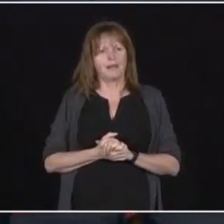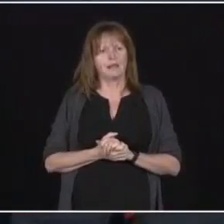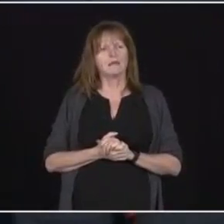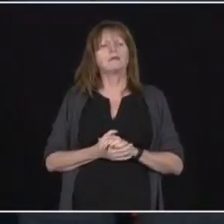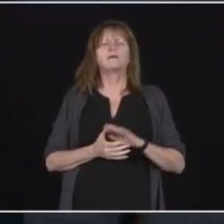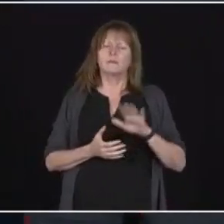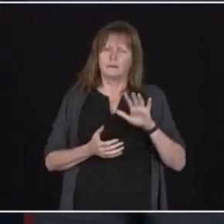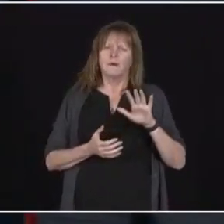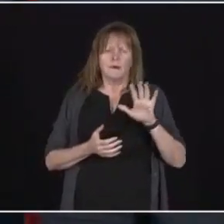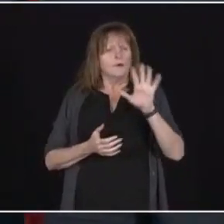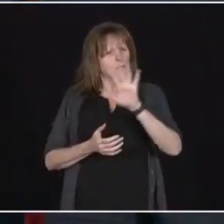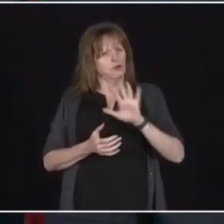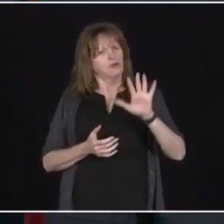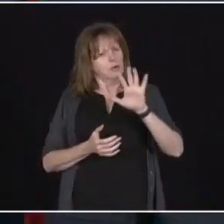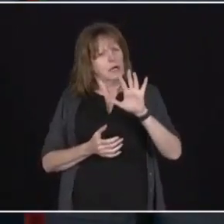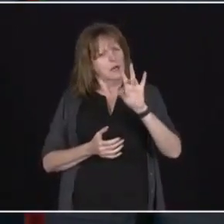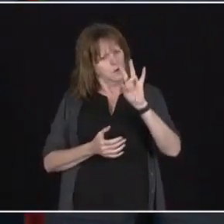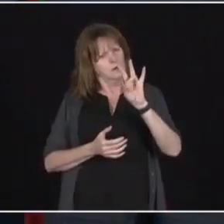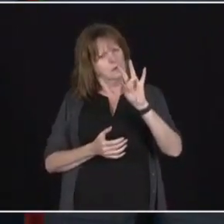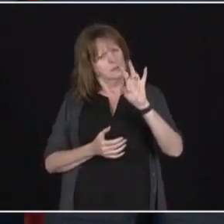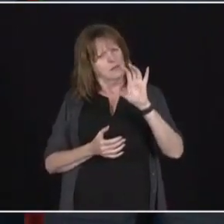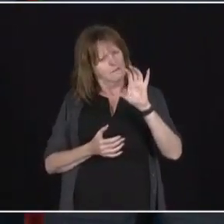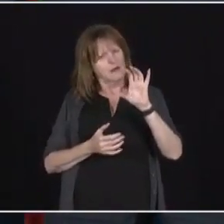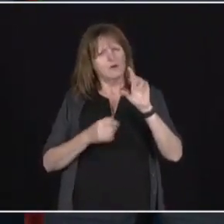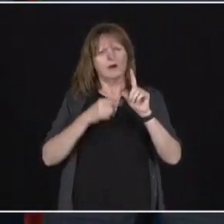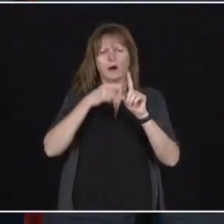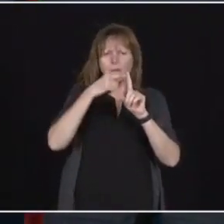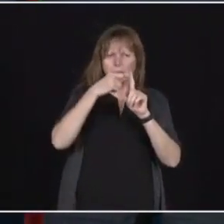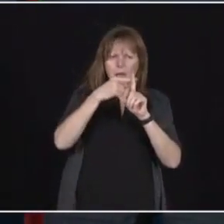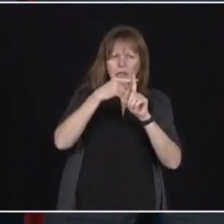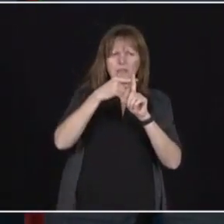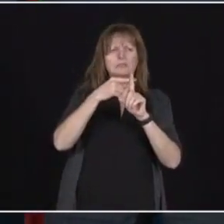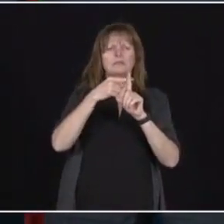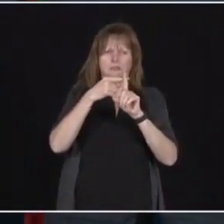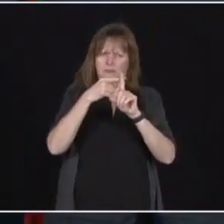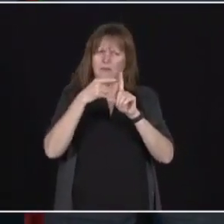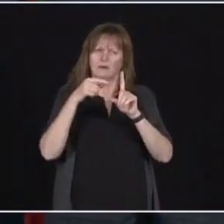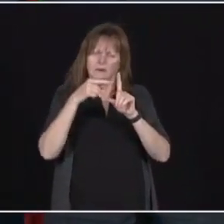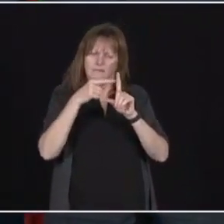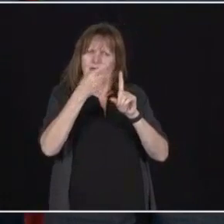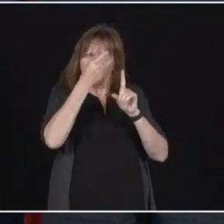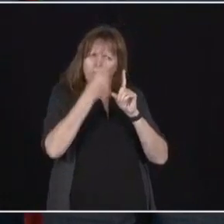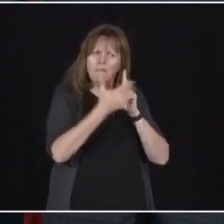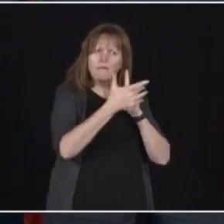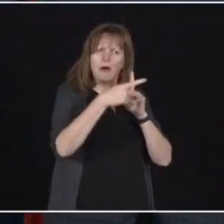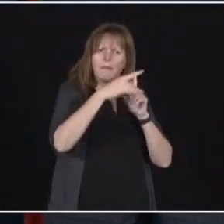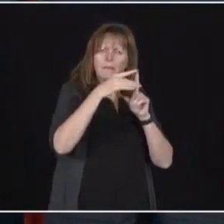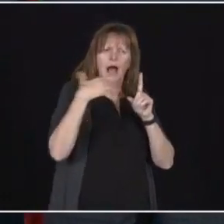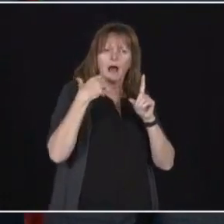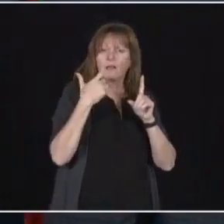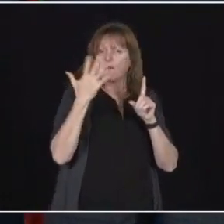Health. Thank you. There were about 700 cases that were not reported to public health, due to a